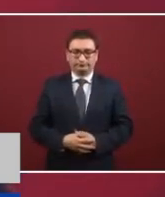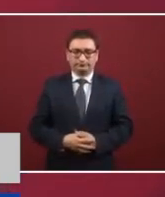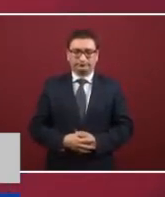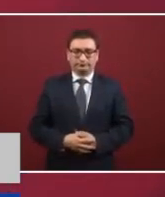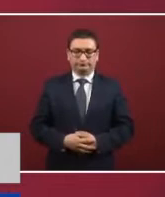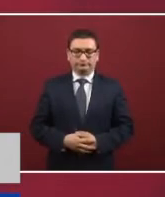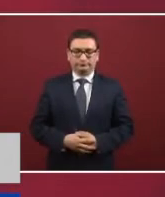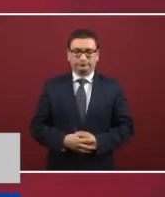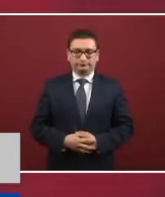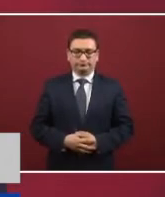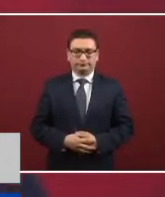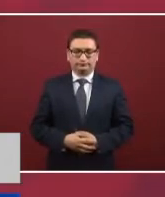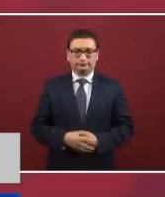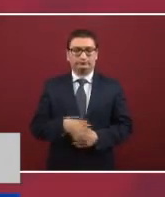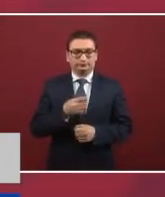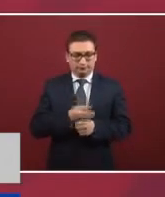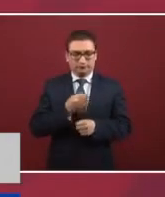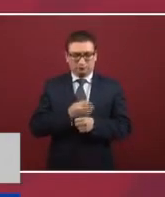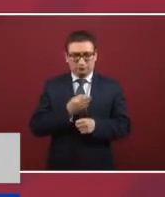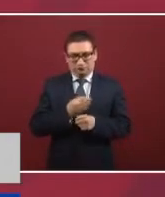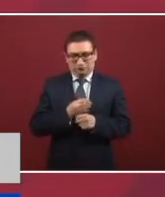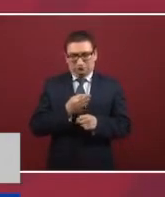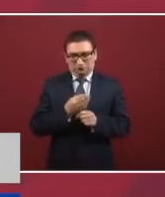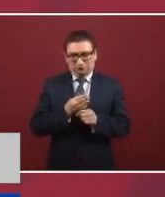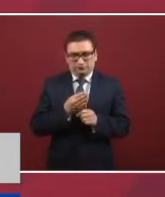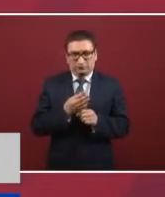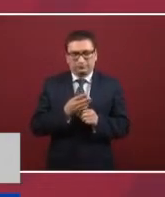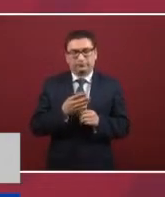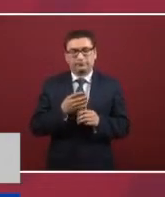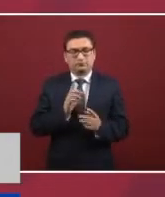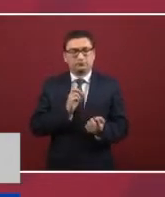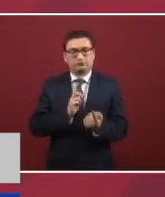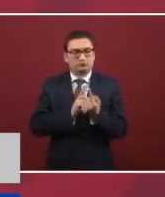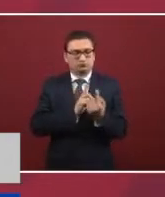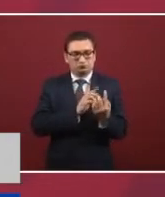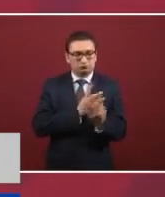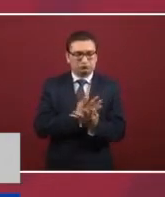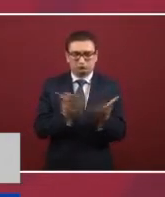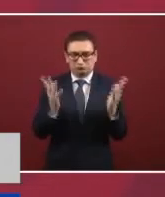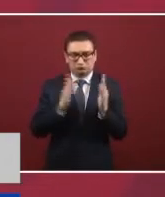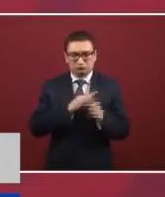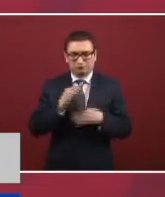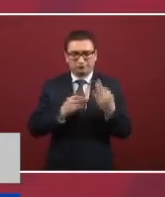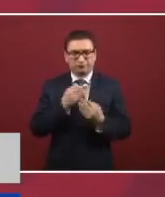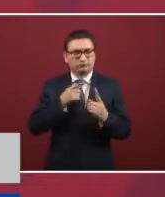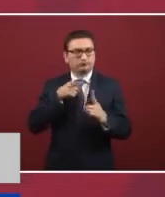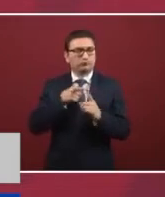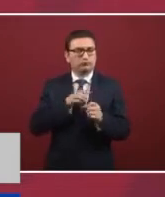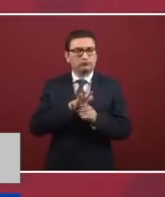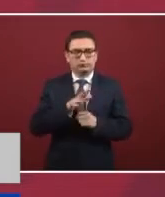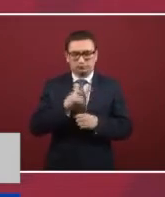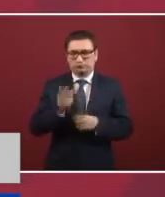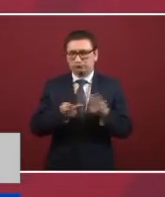The warning light of the Popocatepetl volcano returns to phase 2 A Development Plan for Mexico and Central America will be presented